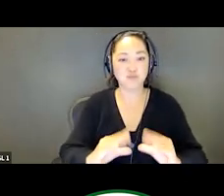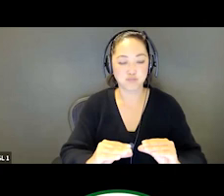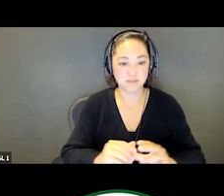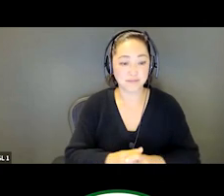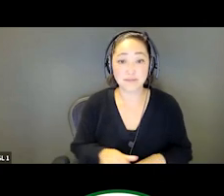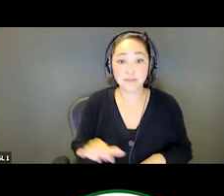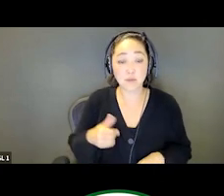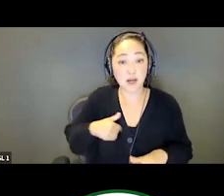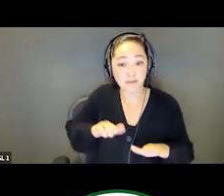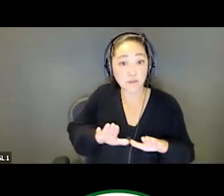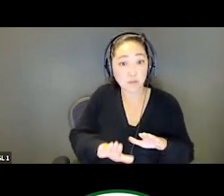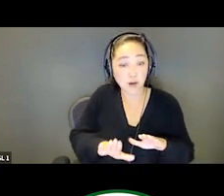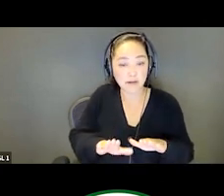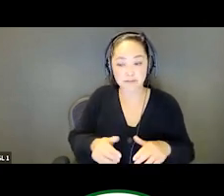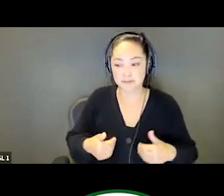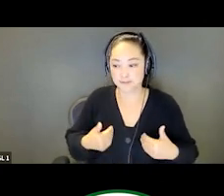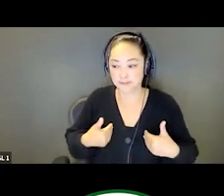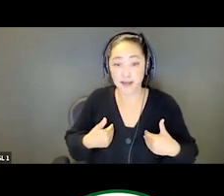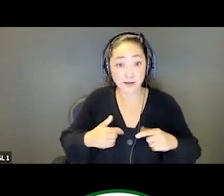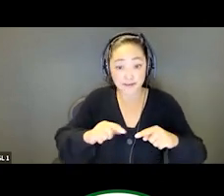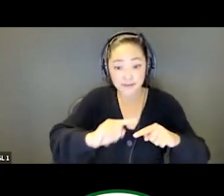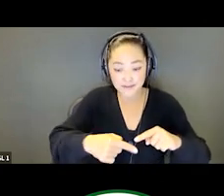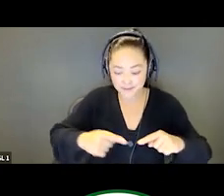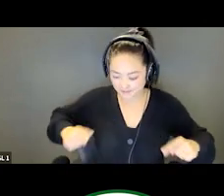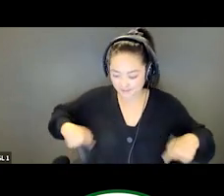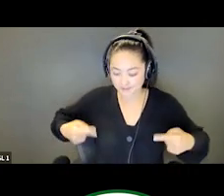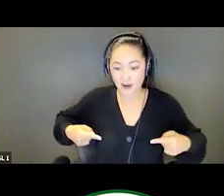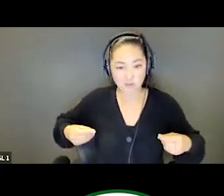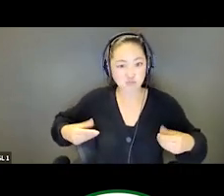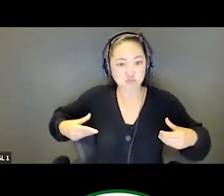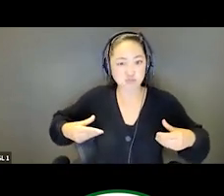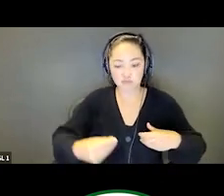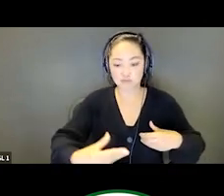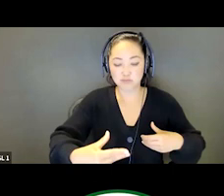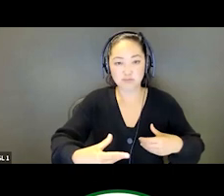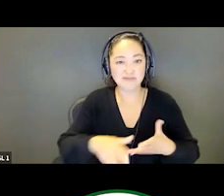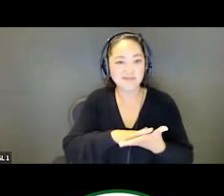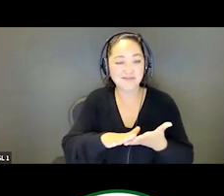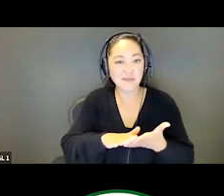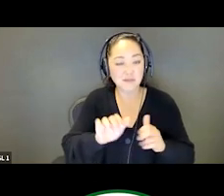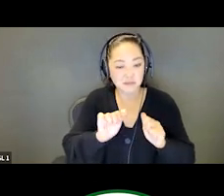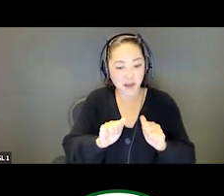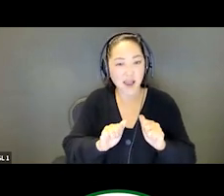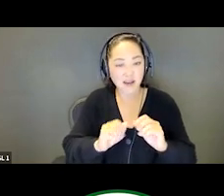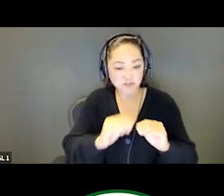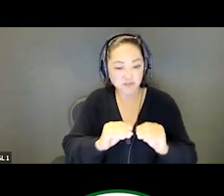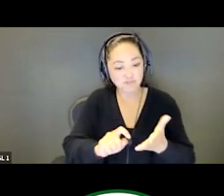The tires so it's really easy to maintain to procure key parts if they were to fail